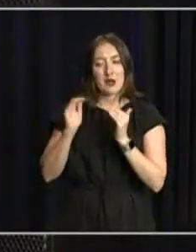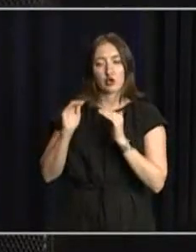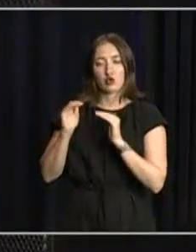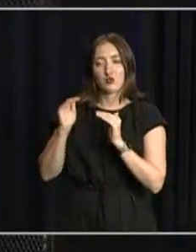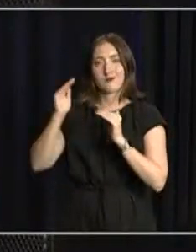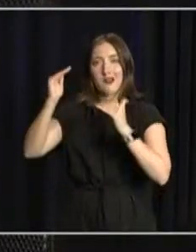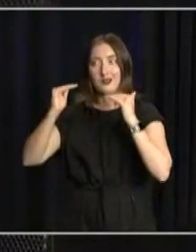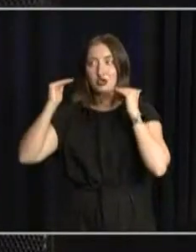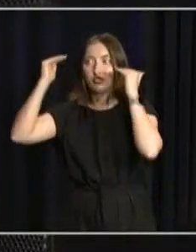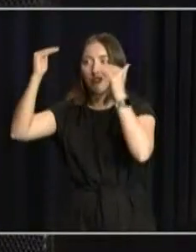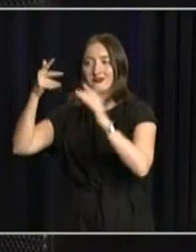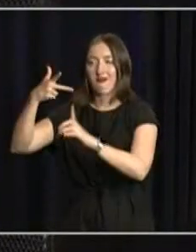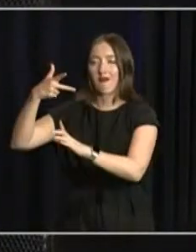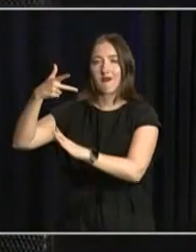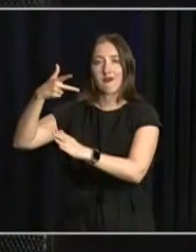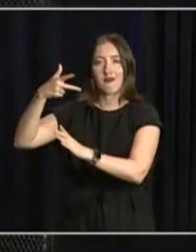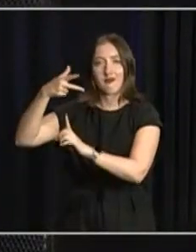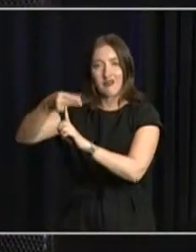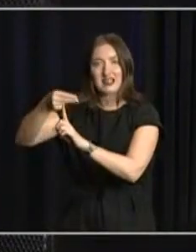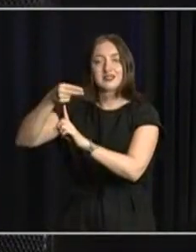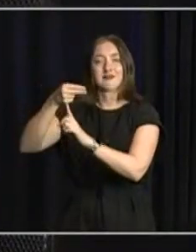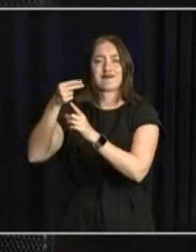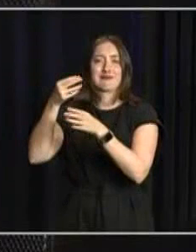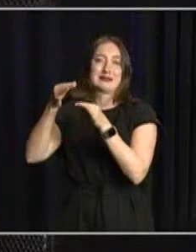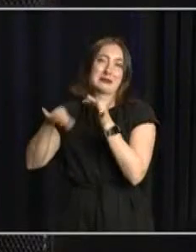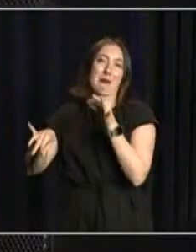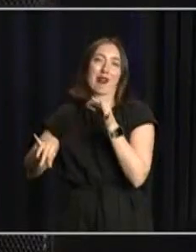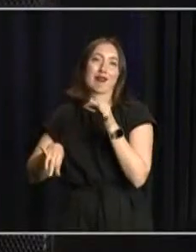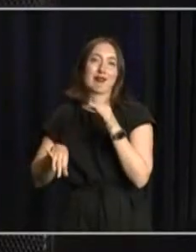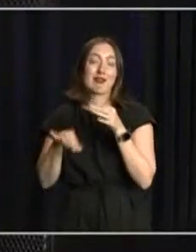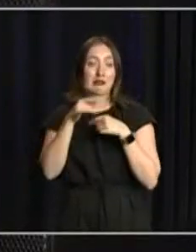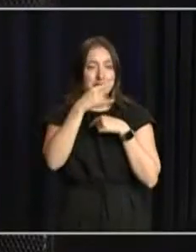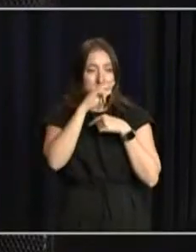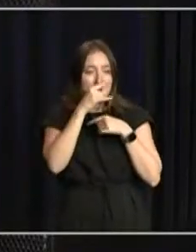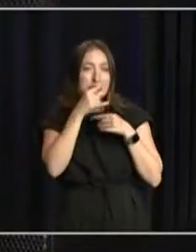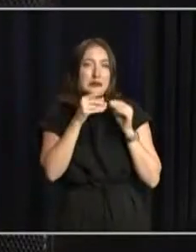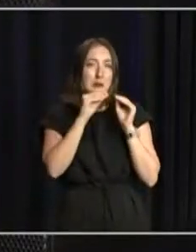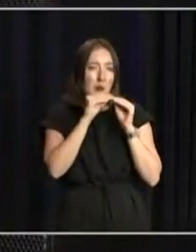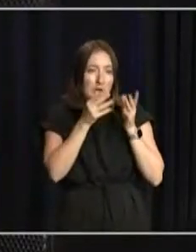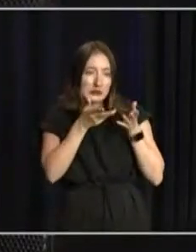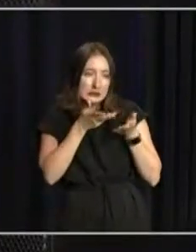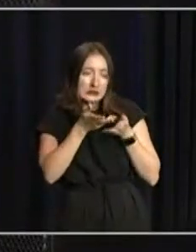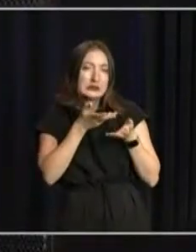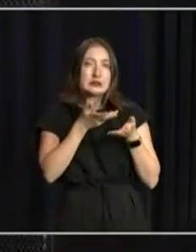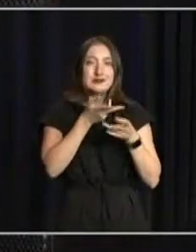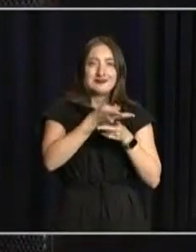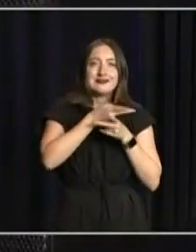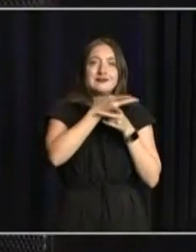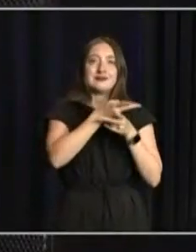and so we have in our community. We don't have the same number of nurses